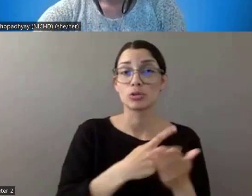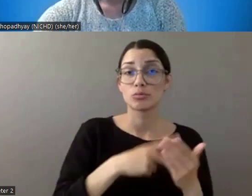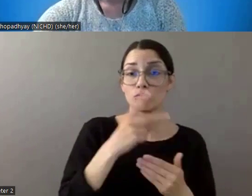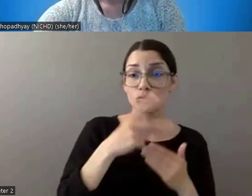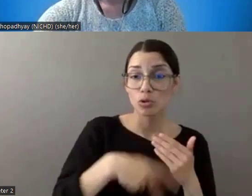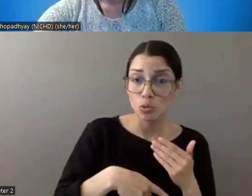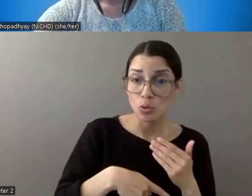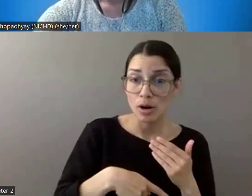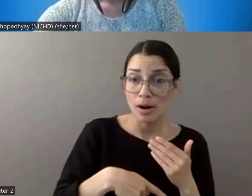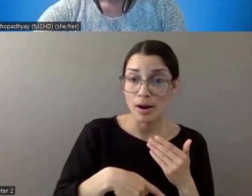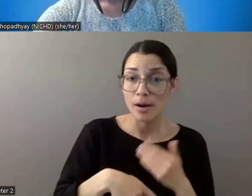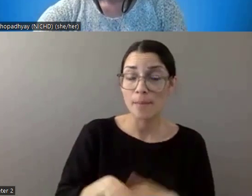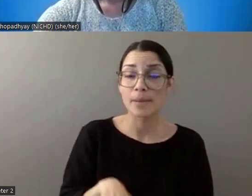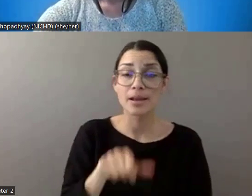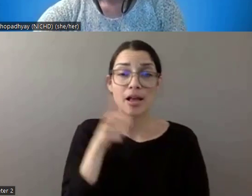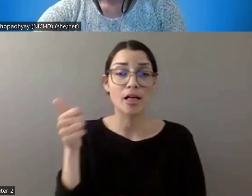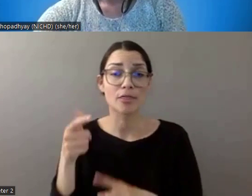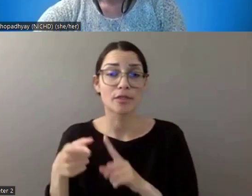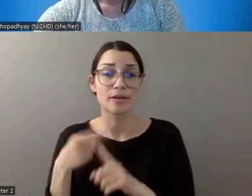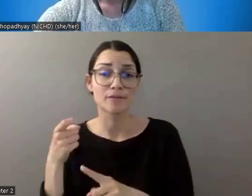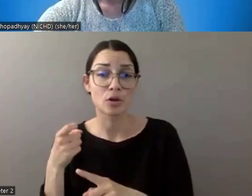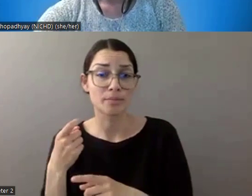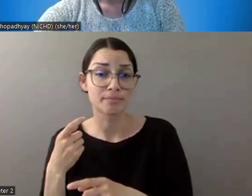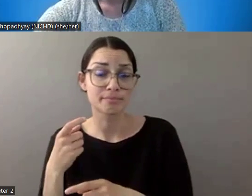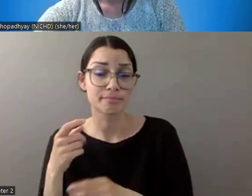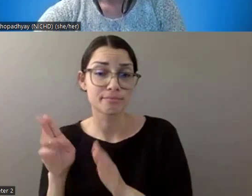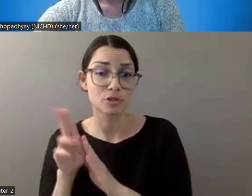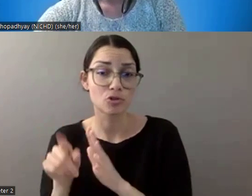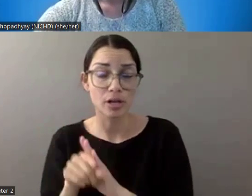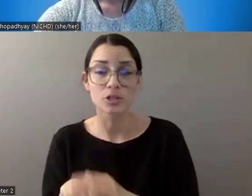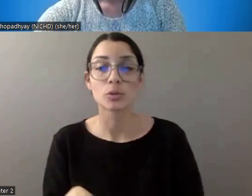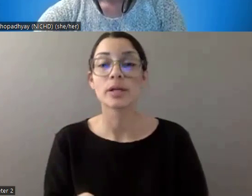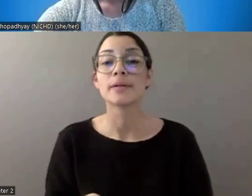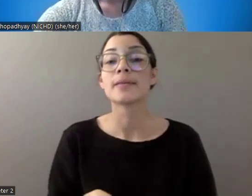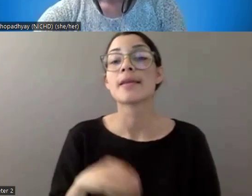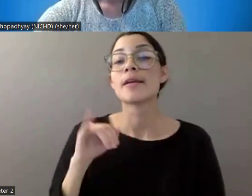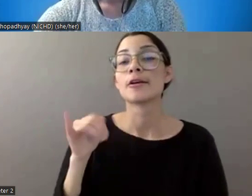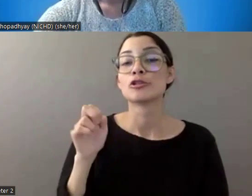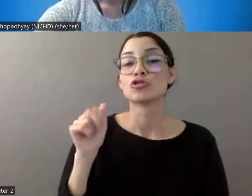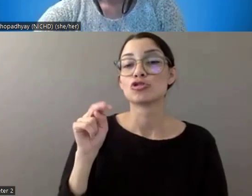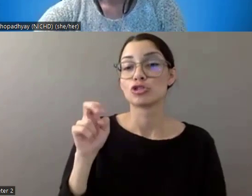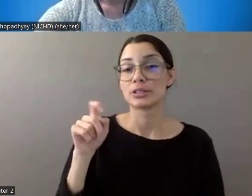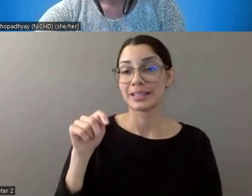Jeanette Marketon: For multi-PI applications, all the PIs must be eligible for the same R15 program.